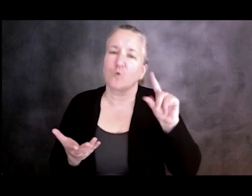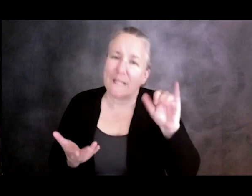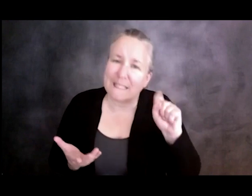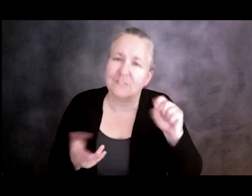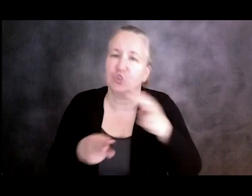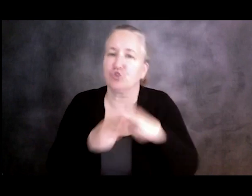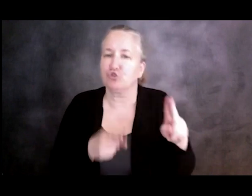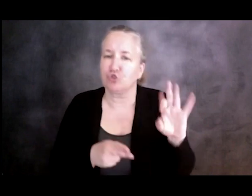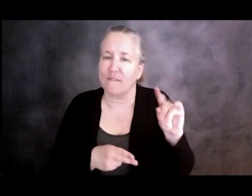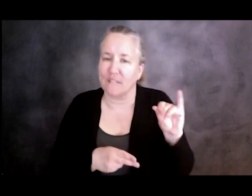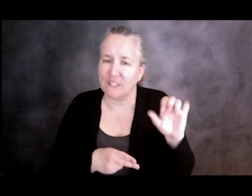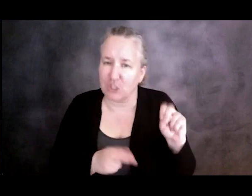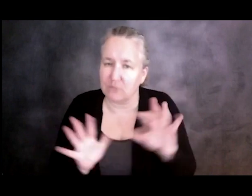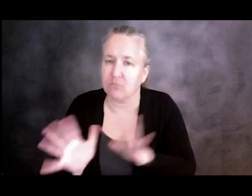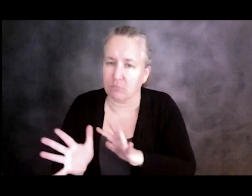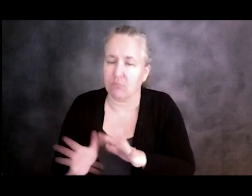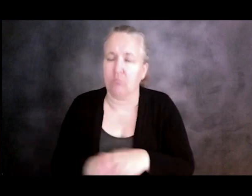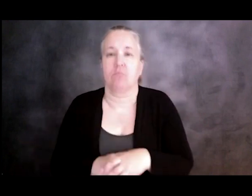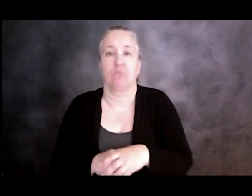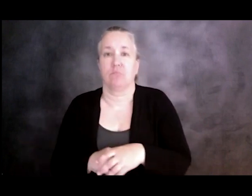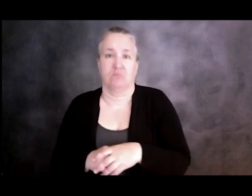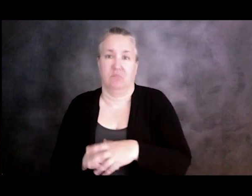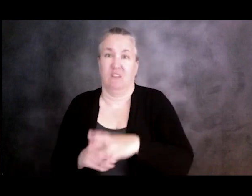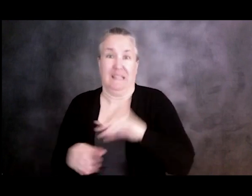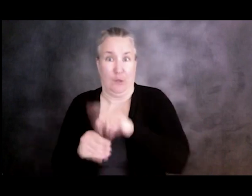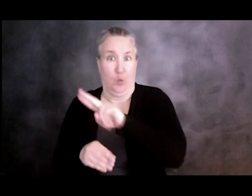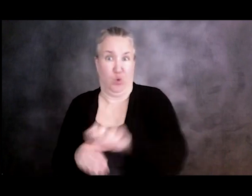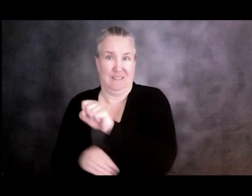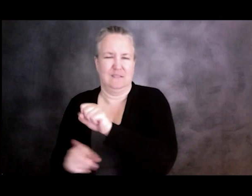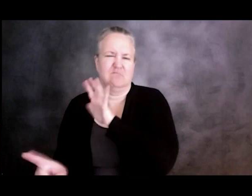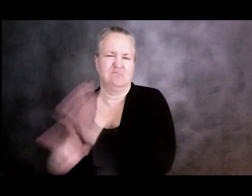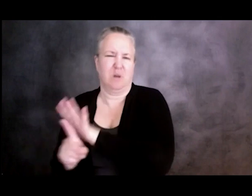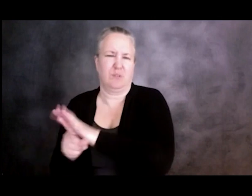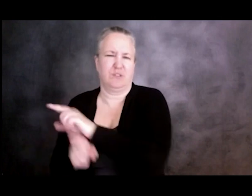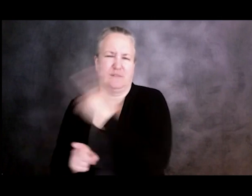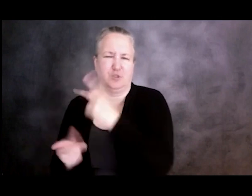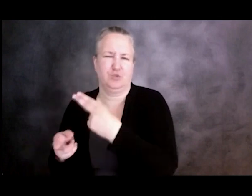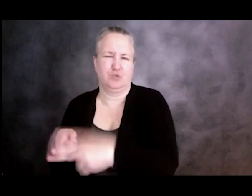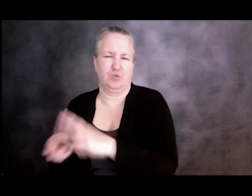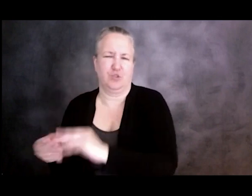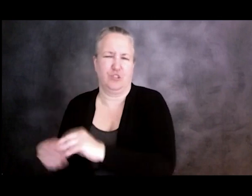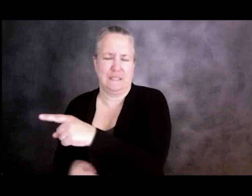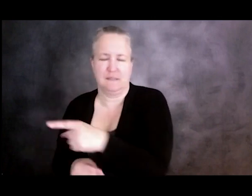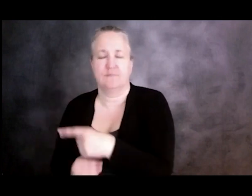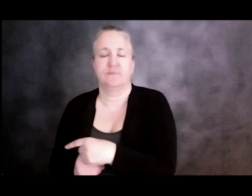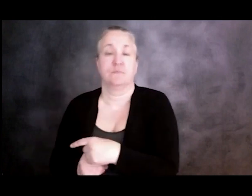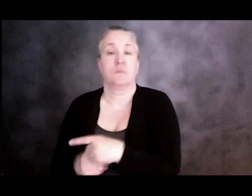And that's what's popular in the United States, at least when it comes to short stories. And I felt when I was writing that book